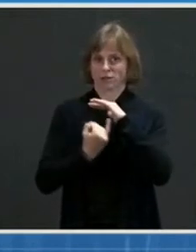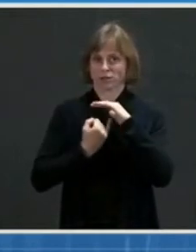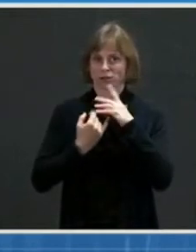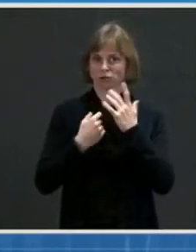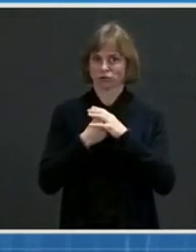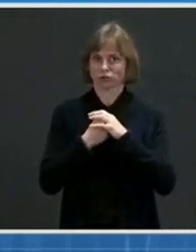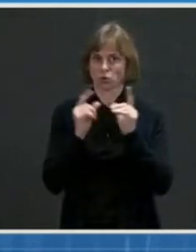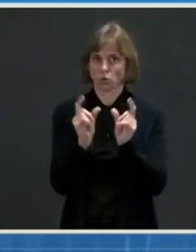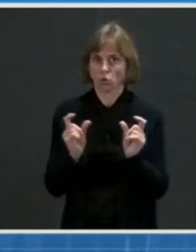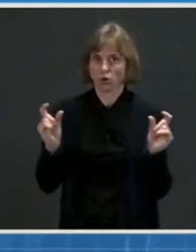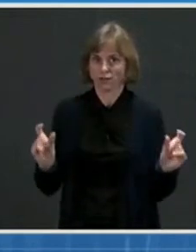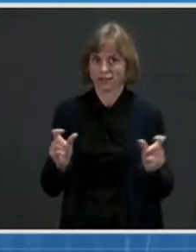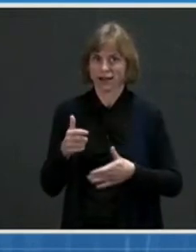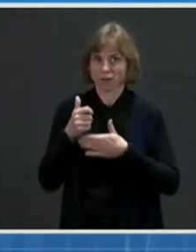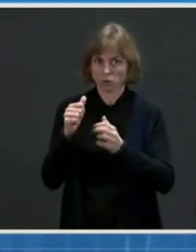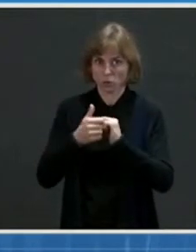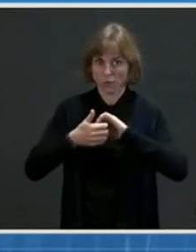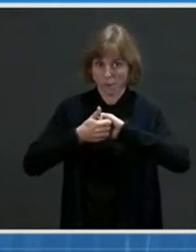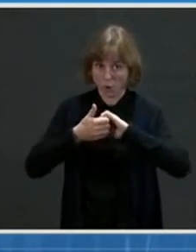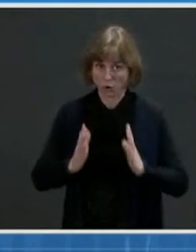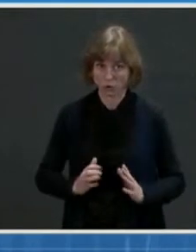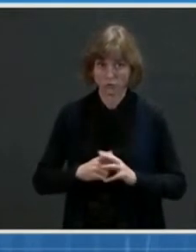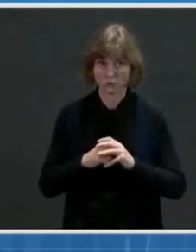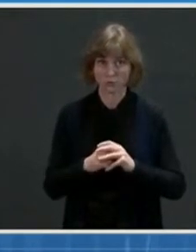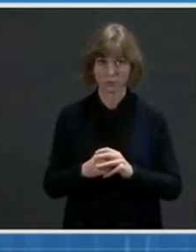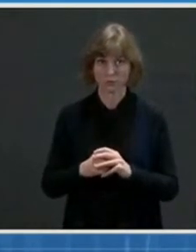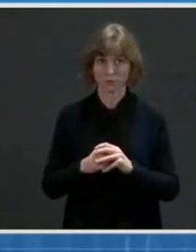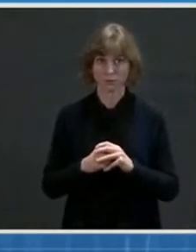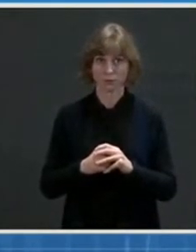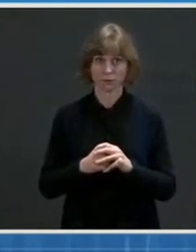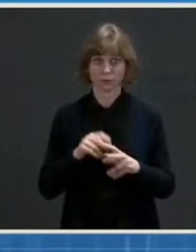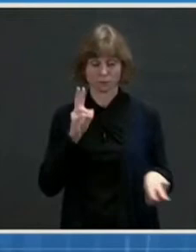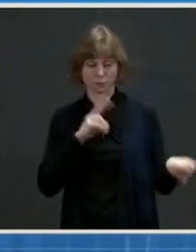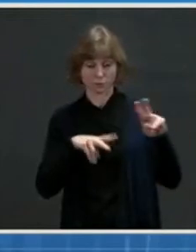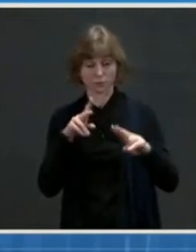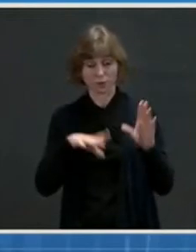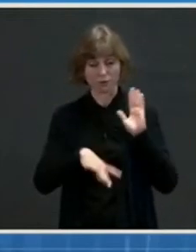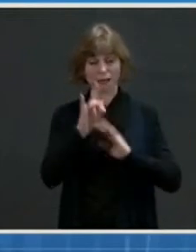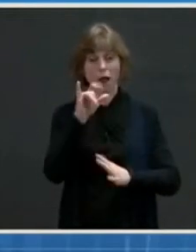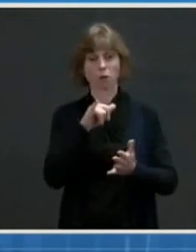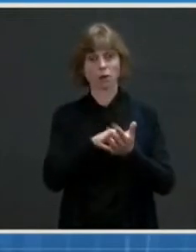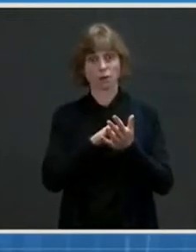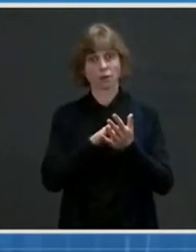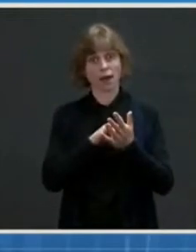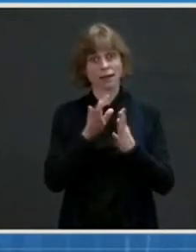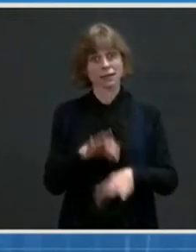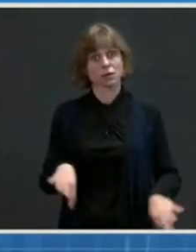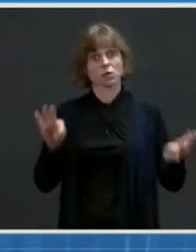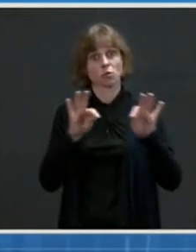TRACING IN COMBINATION WITH ISOLATION AND QUARANTINE IN COLLABORATION WITH THE HEALTH DEPARTMENT.